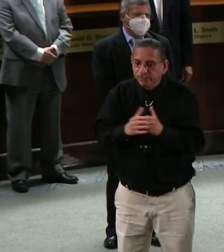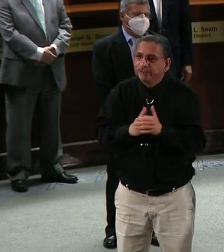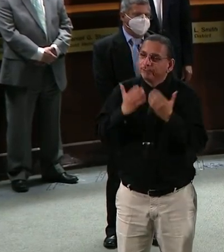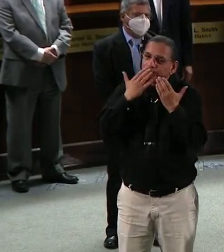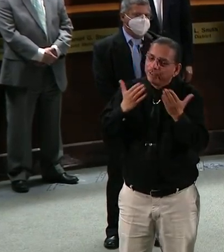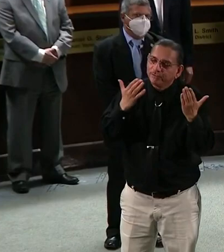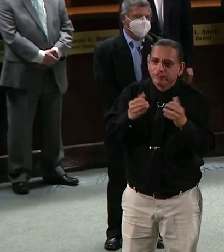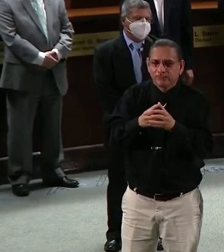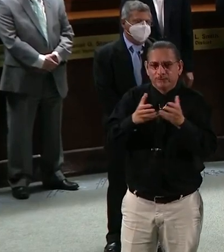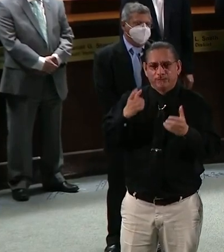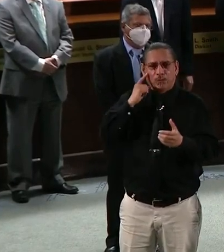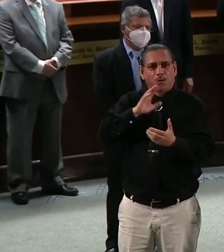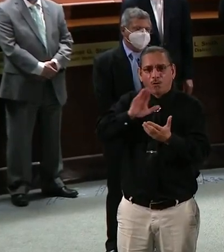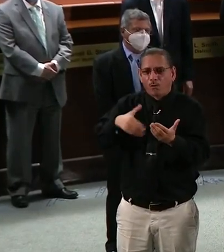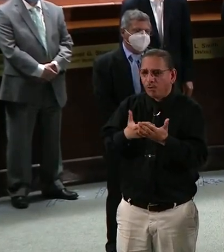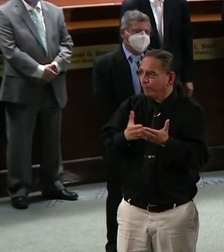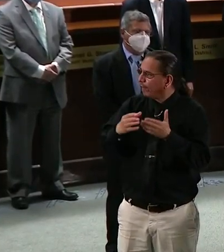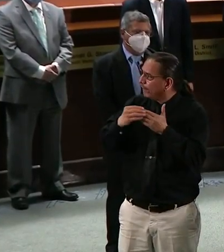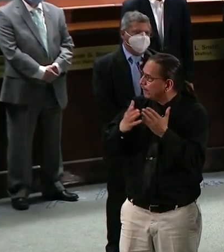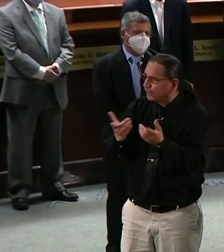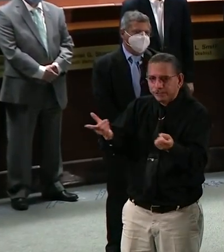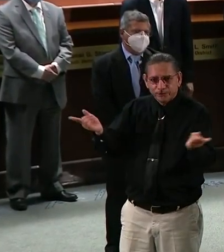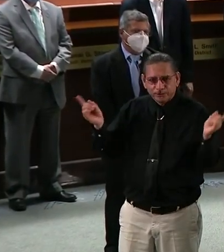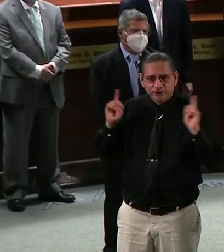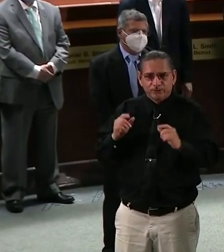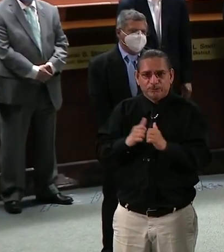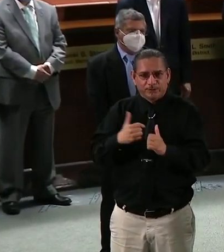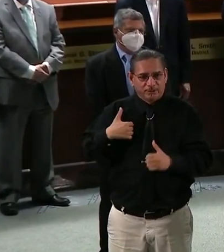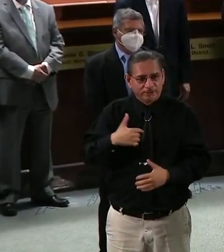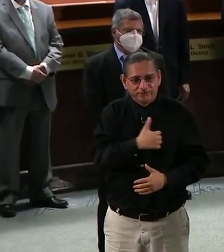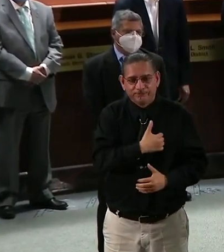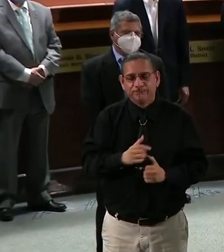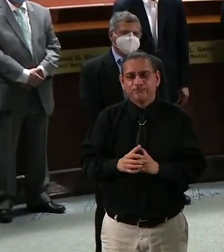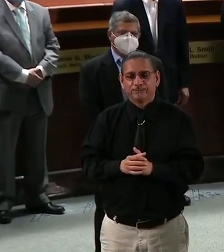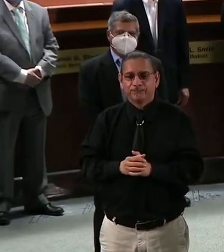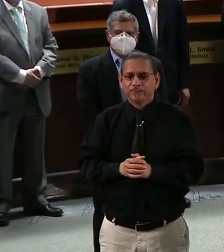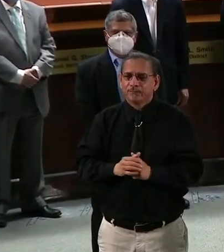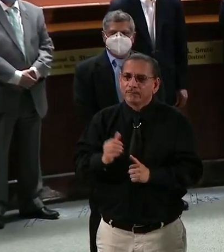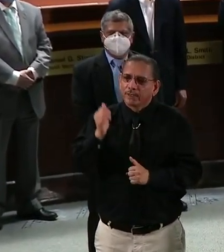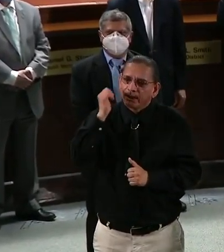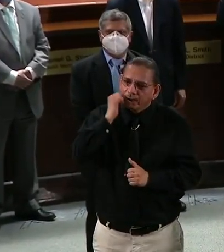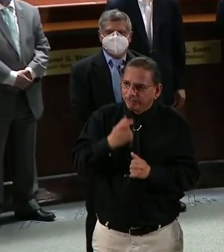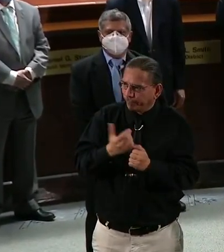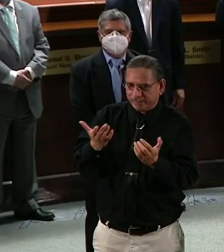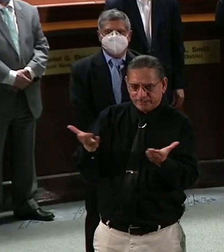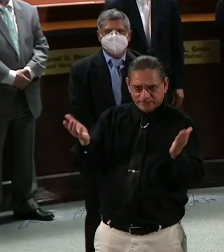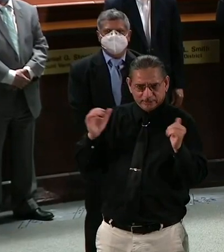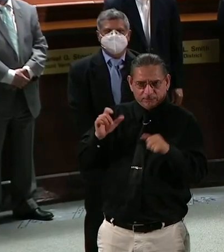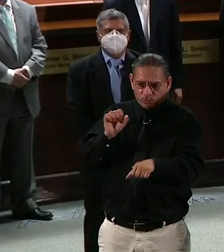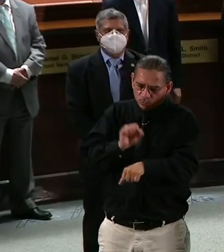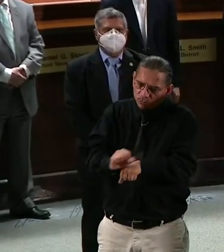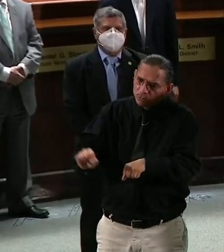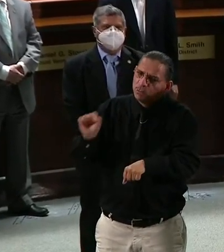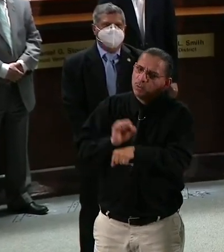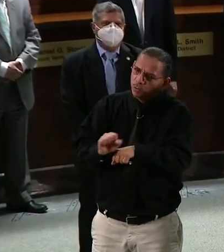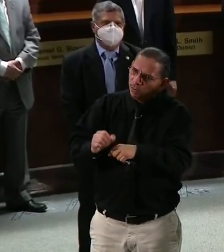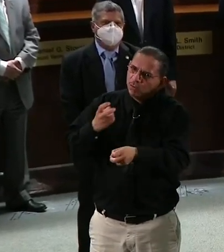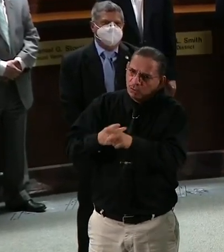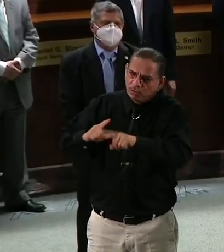BEING ACCURATE AND HAS NOT TOLD ME THAT I CAN LIVE YOUR- KATHY I LOSE SOMETHING I SAID WHEN I